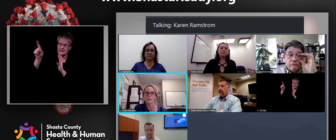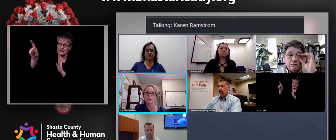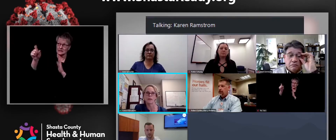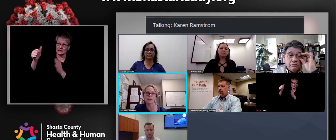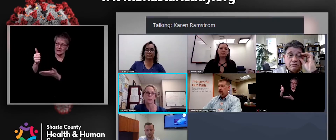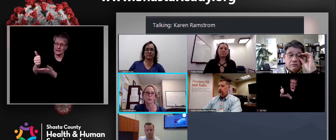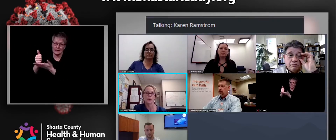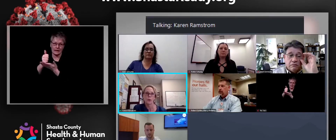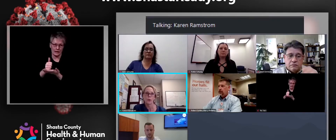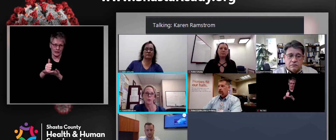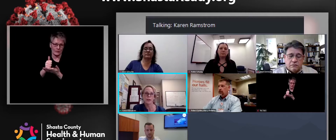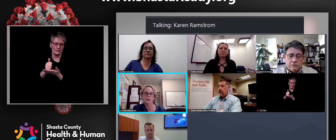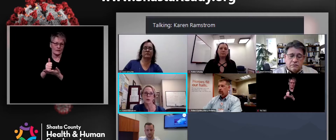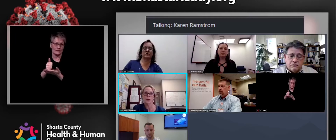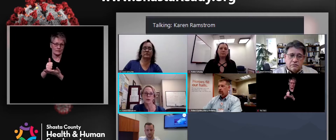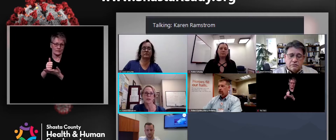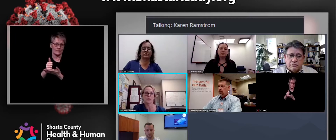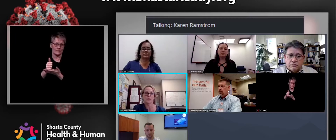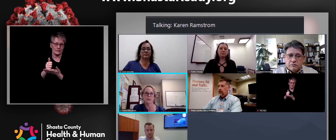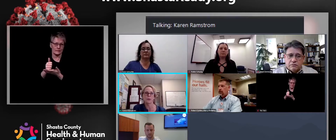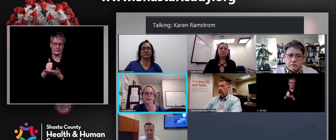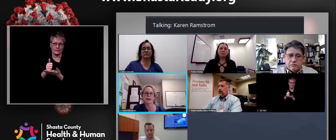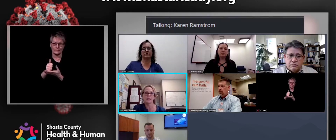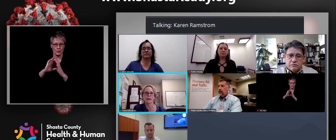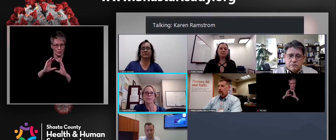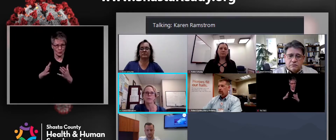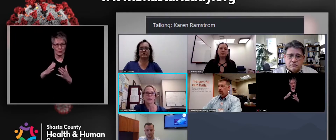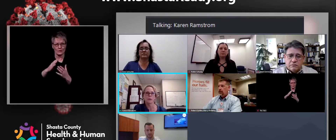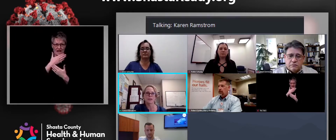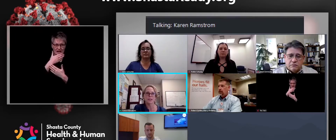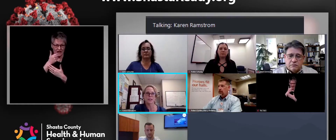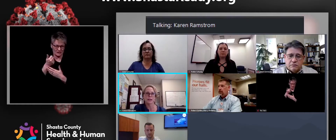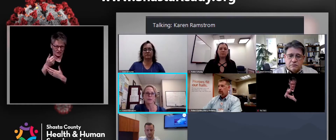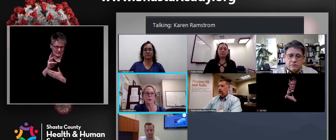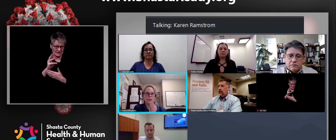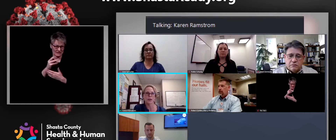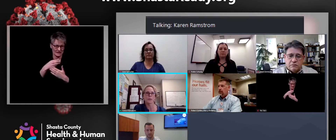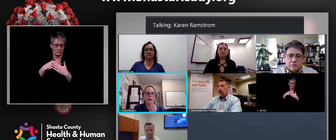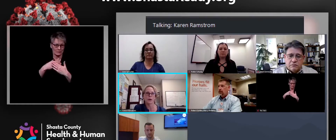to sign up, and they're willing to work with us to do that. We're just kind of watching